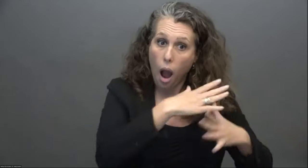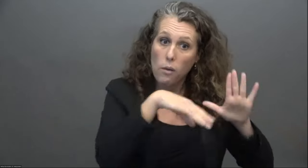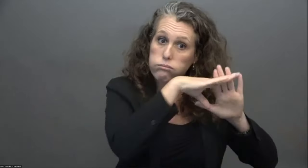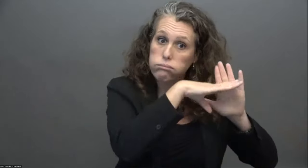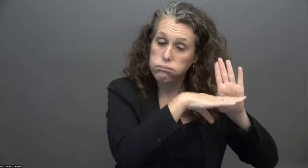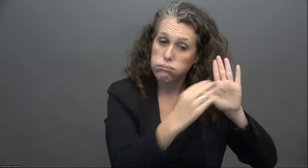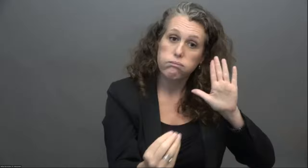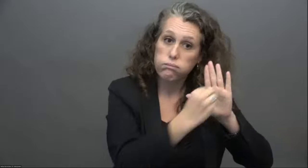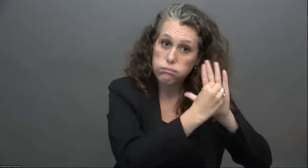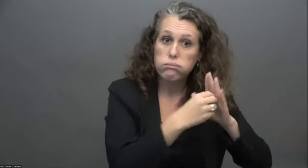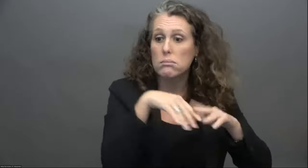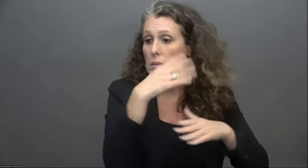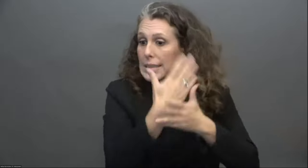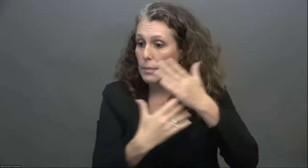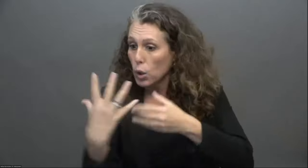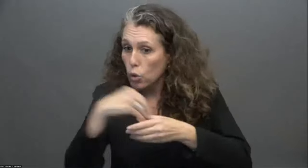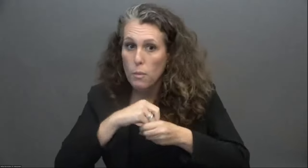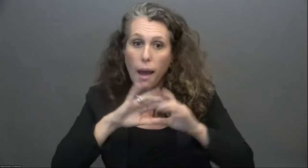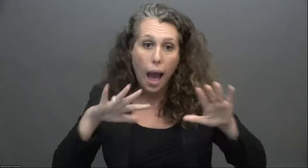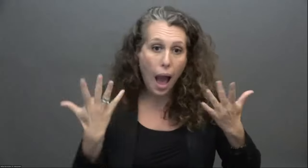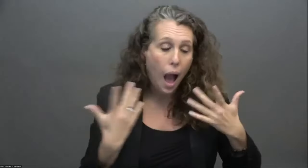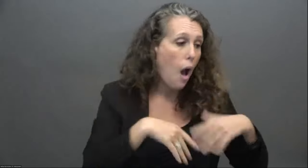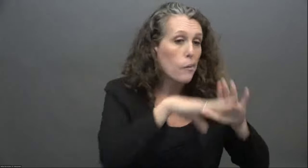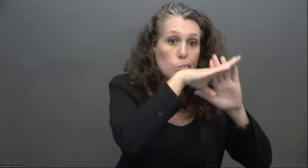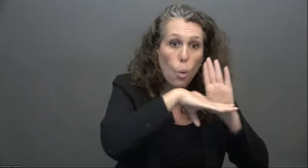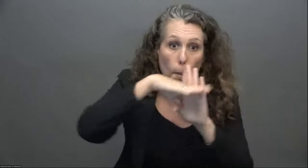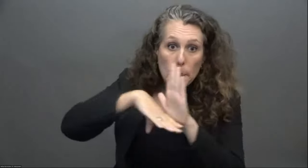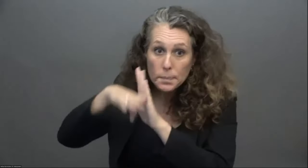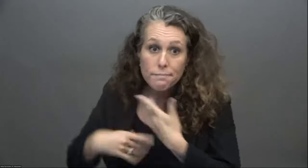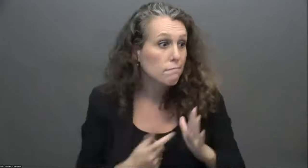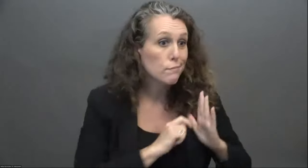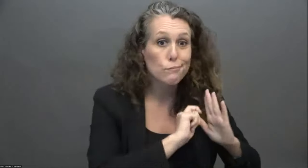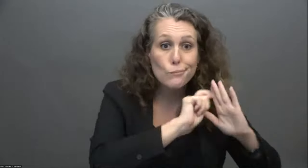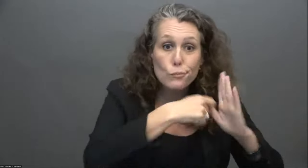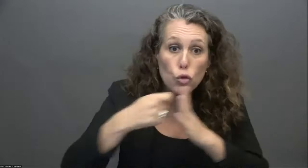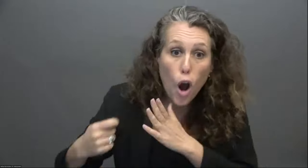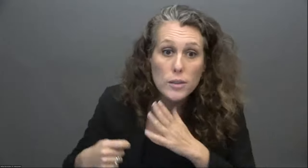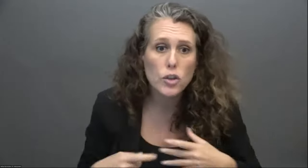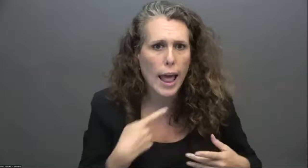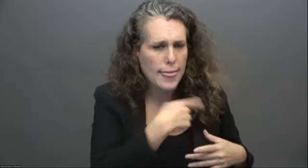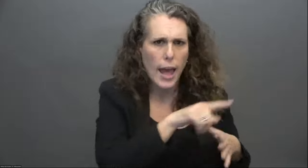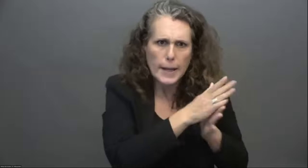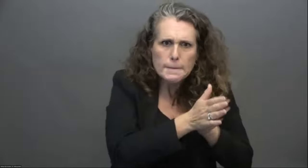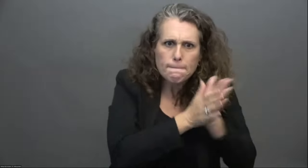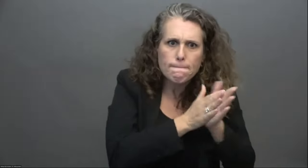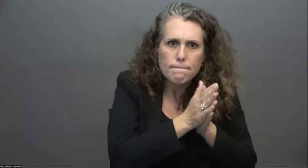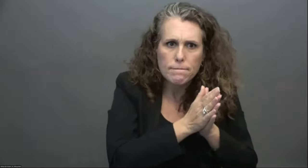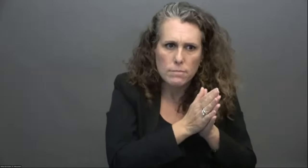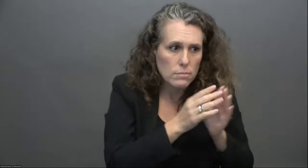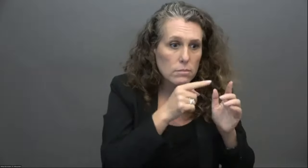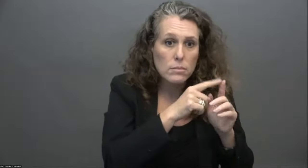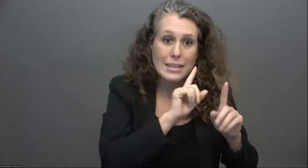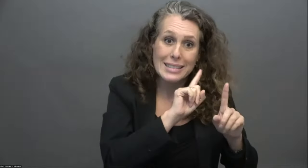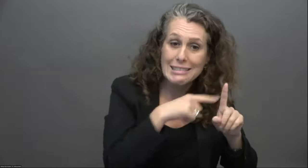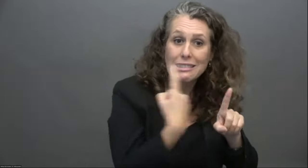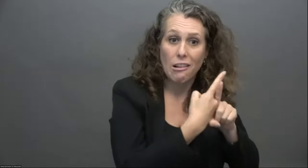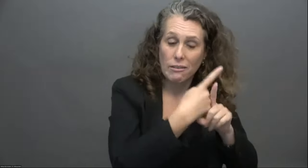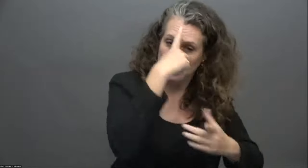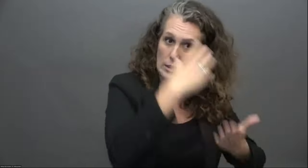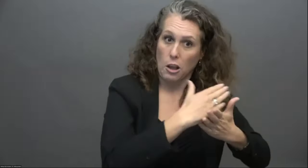through programs projects, and other activities must involve collaboratively organization